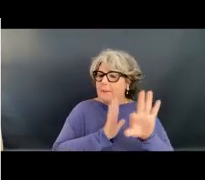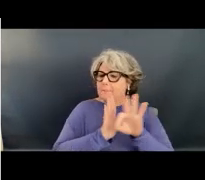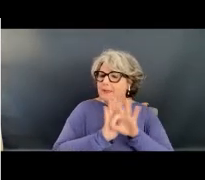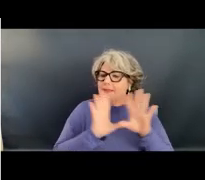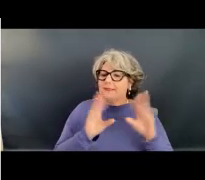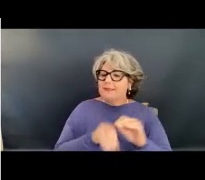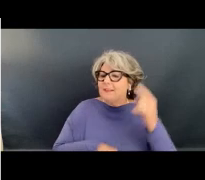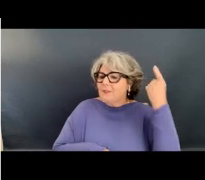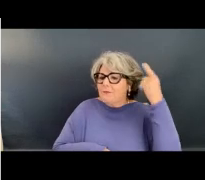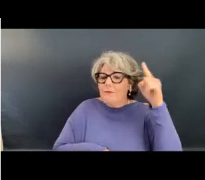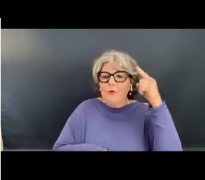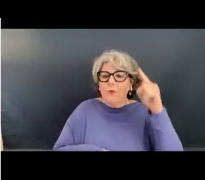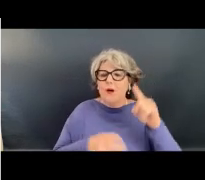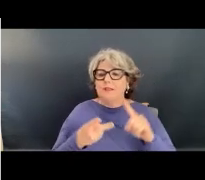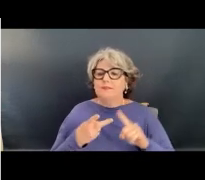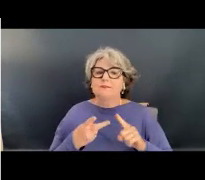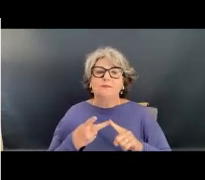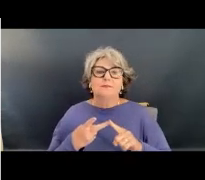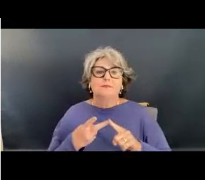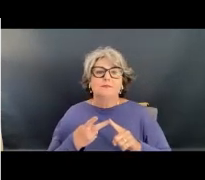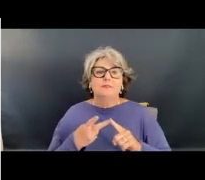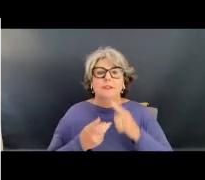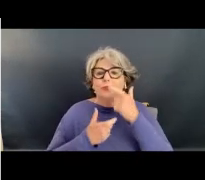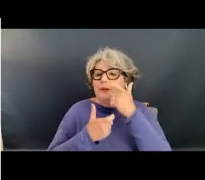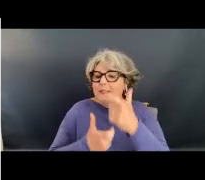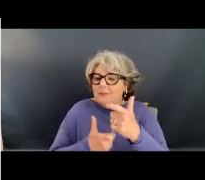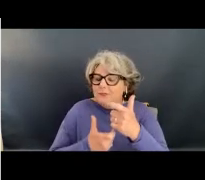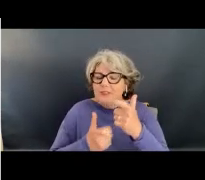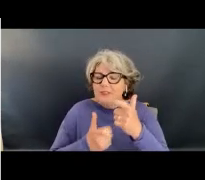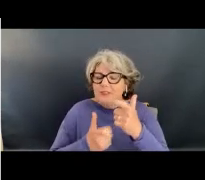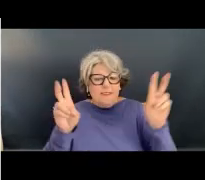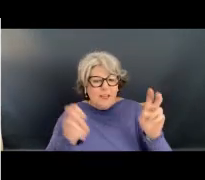Why are you interested in the topic of developing and supporting STEM educators?